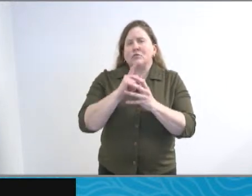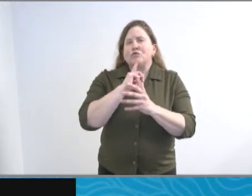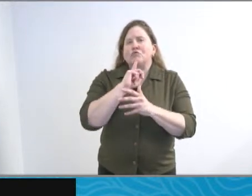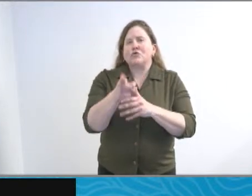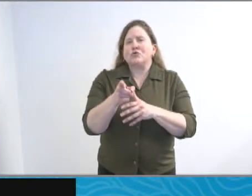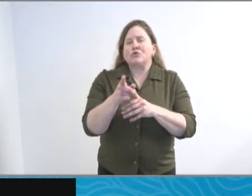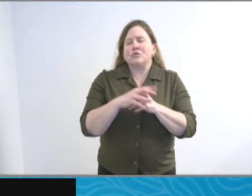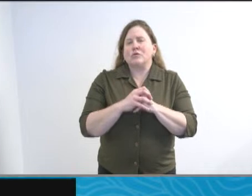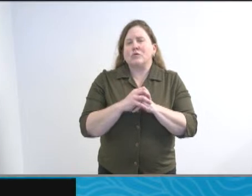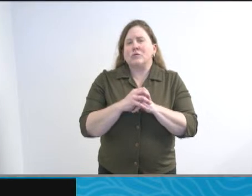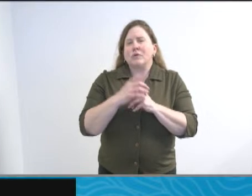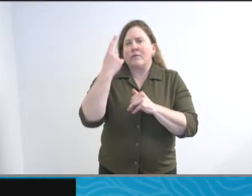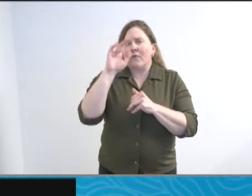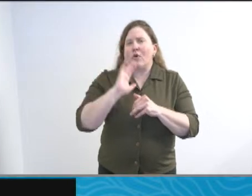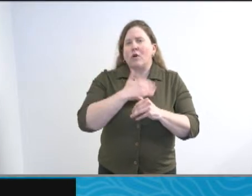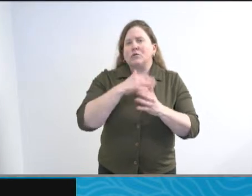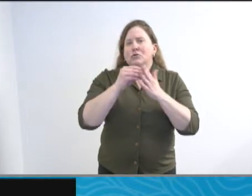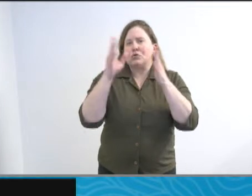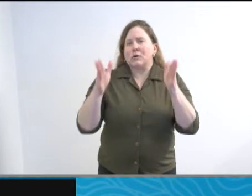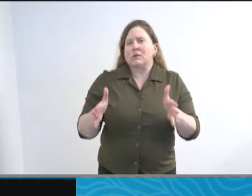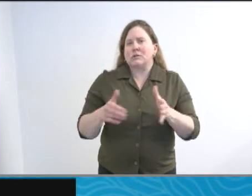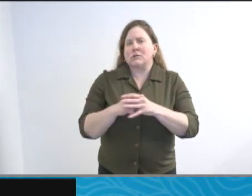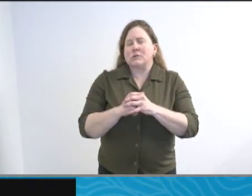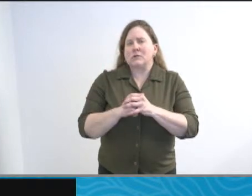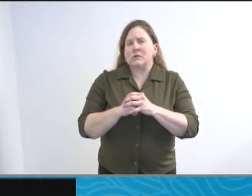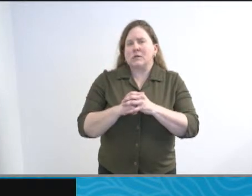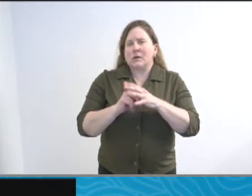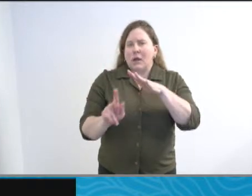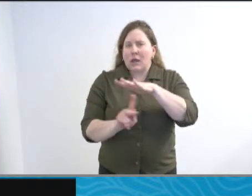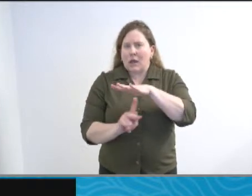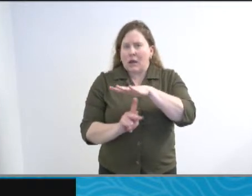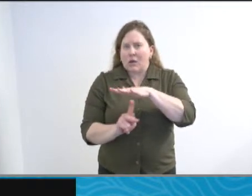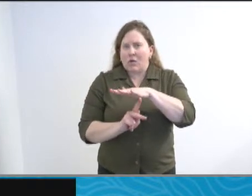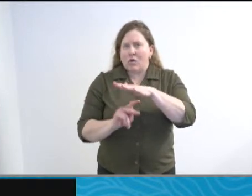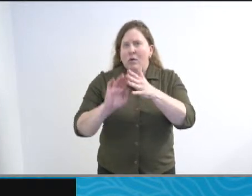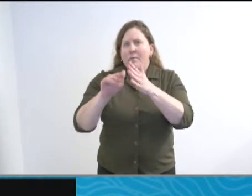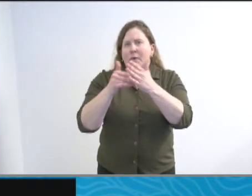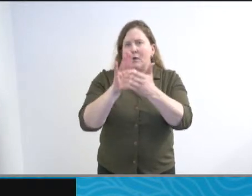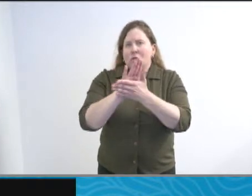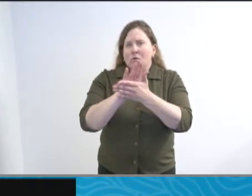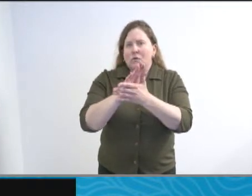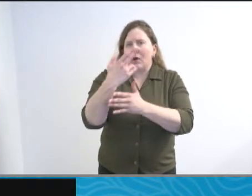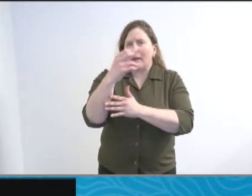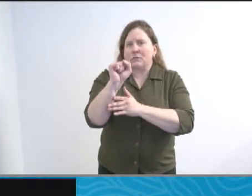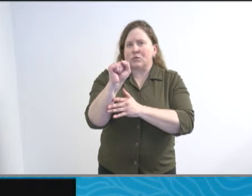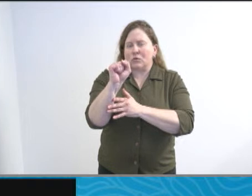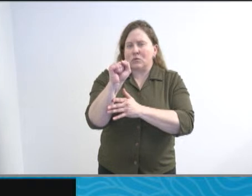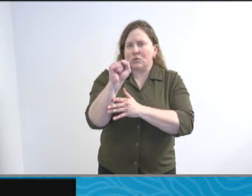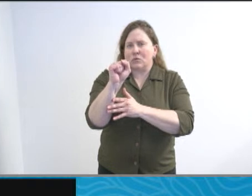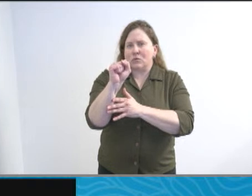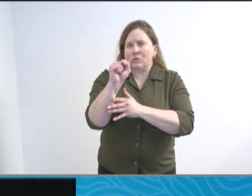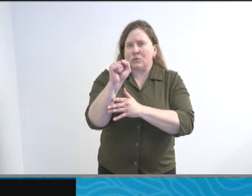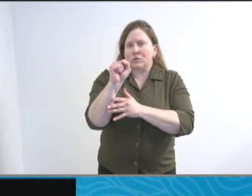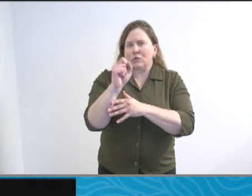So now I want you to consider a kindergartner, a middle schooler, a high schooler. What do we want to be true for those students, and see,